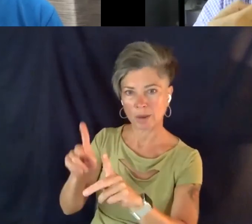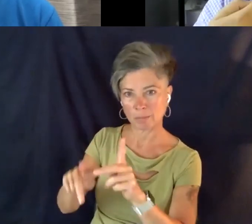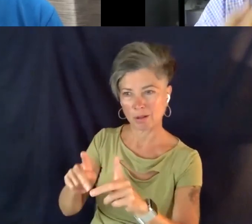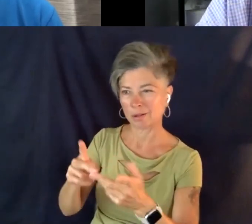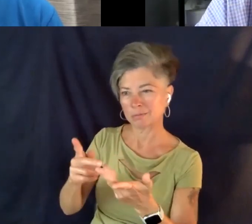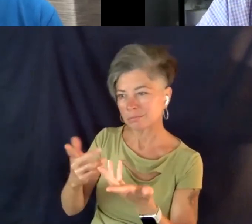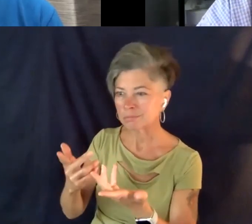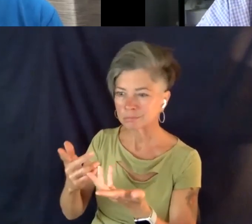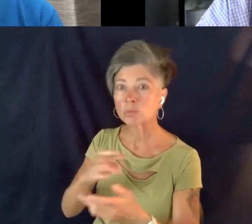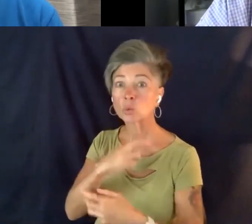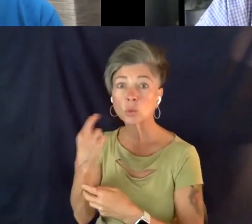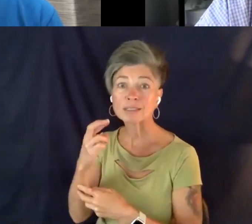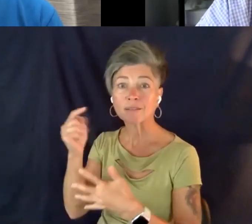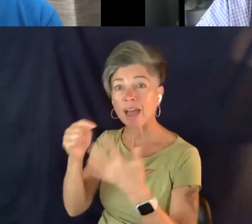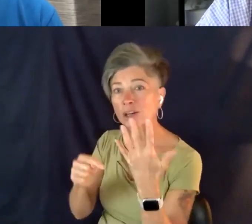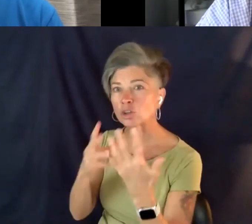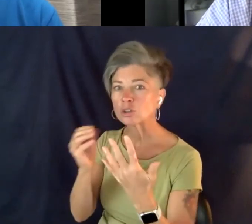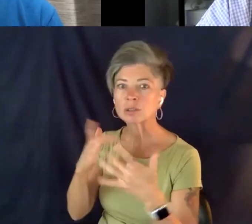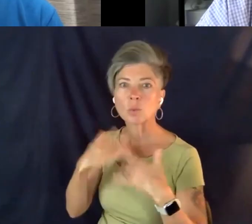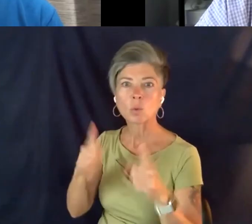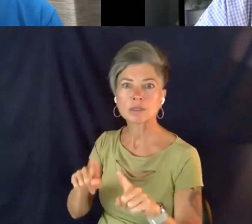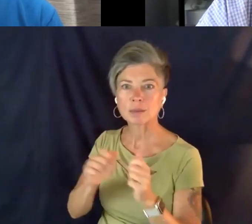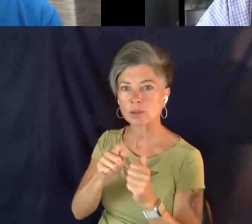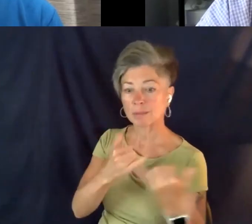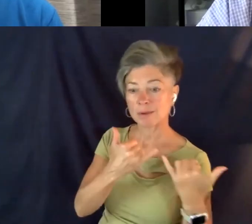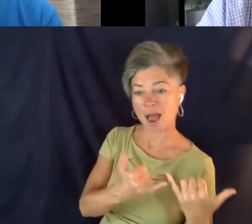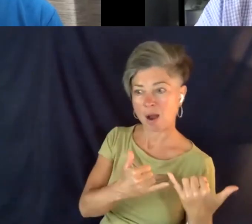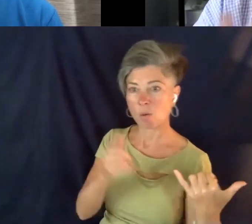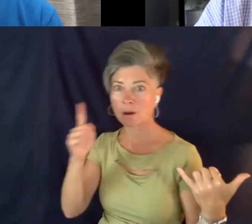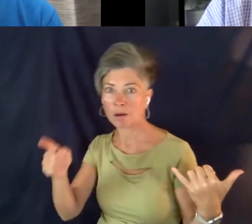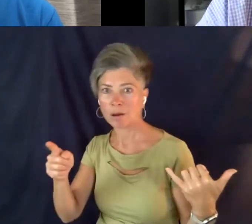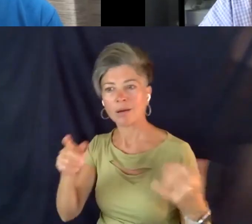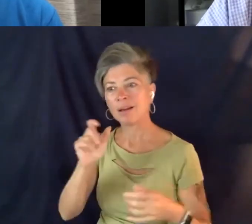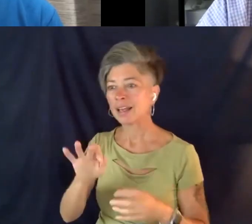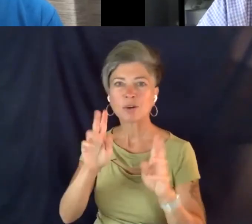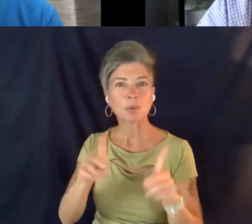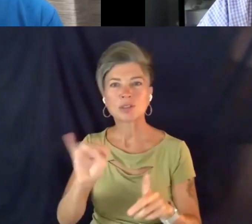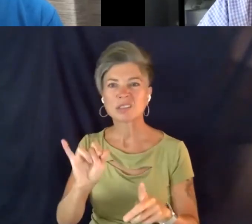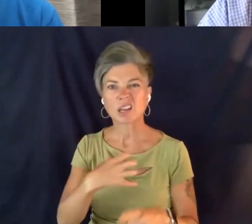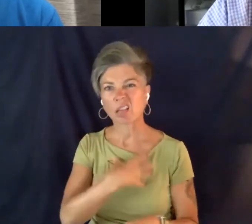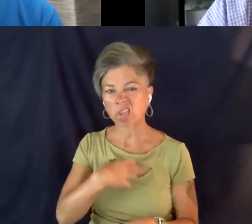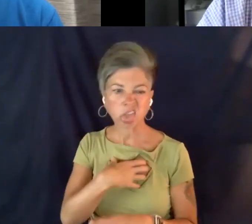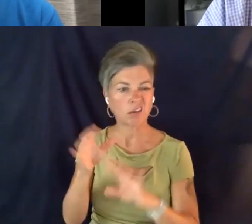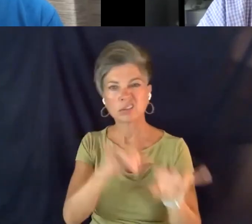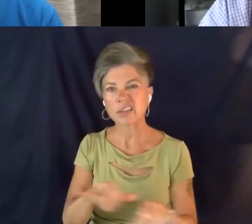So if somebody came in and was like, "Oh my god, I can't deal with this whole standards of care thing," how do you navigate those waters?